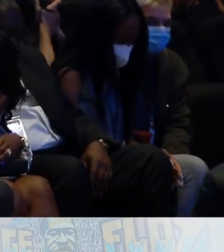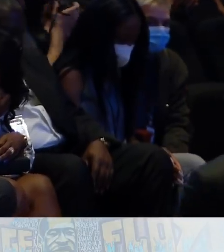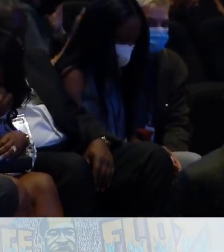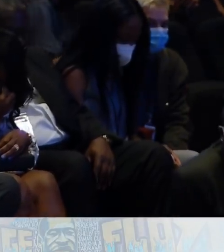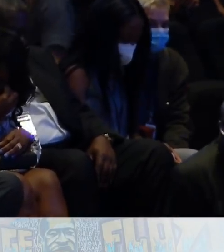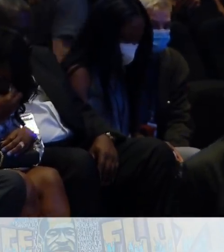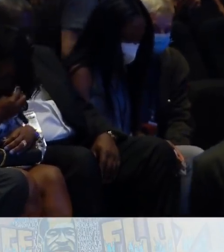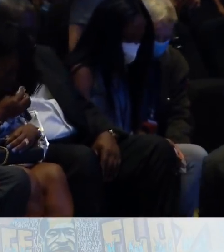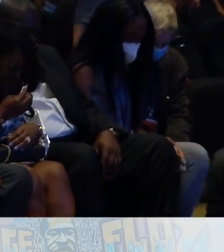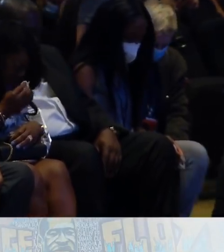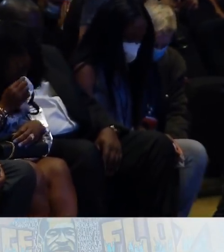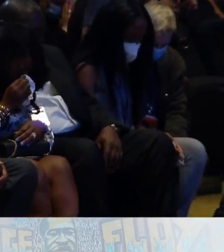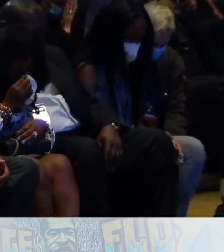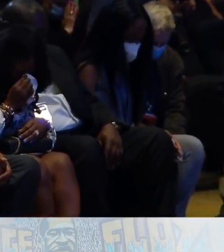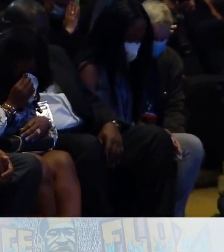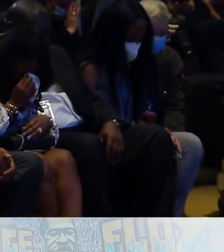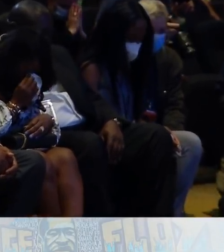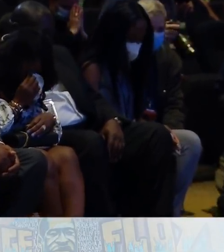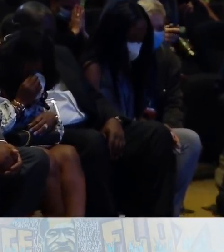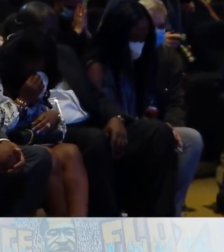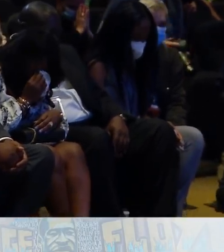VOICE, THOSE WHO ARE NOW BEING